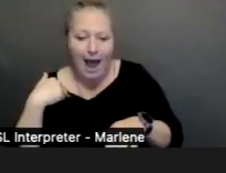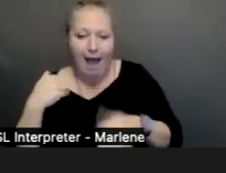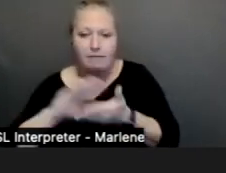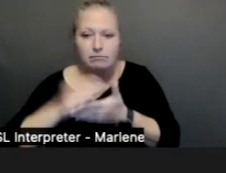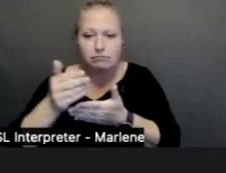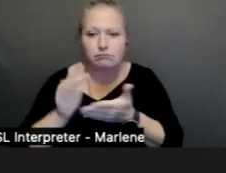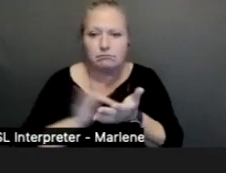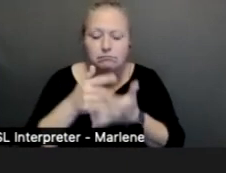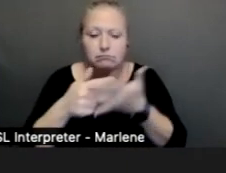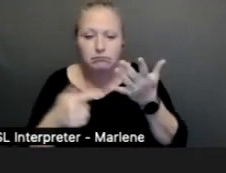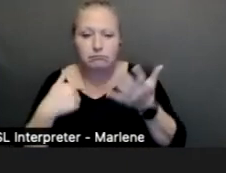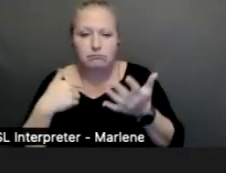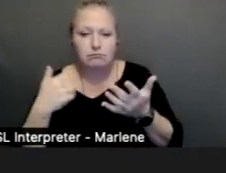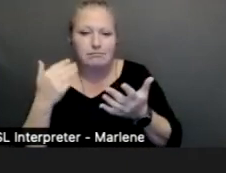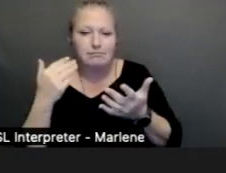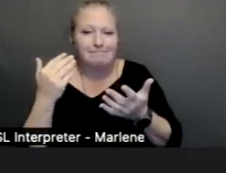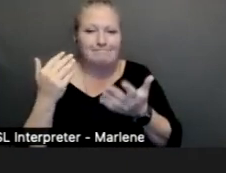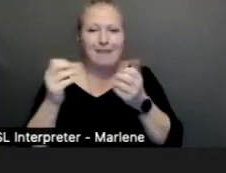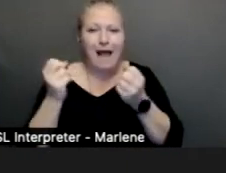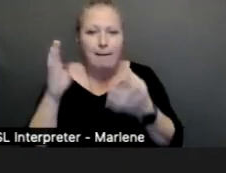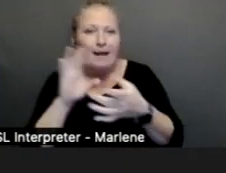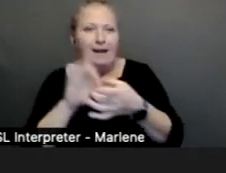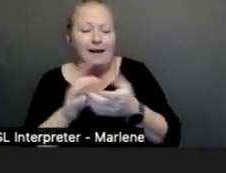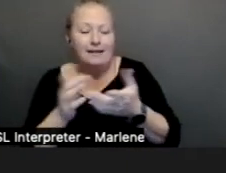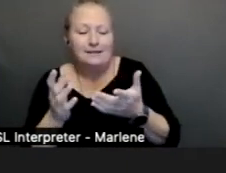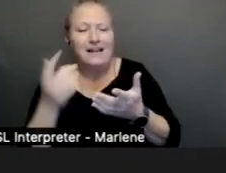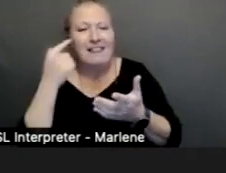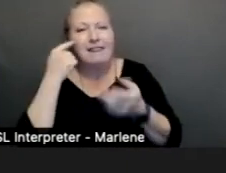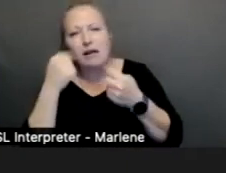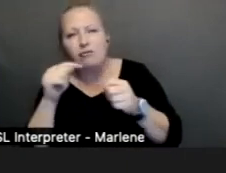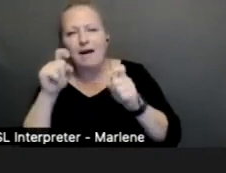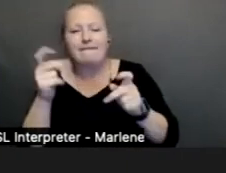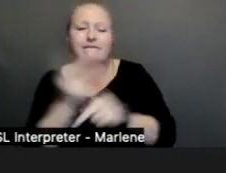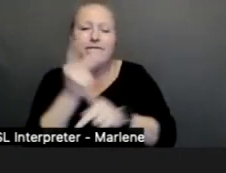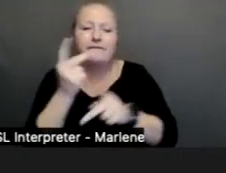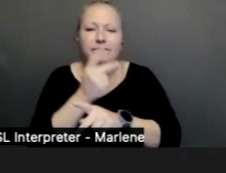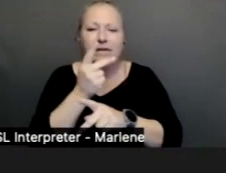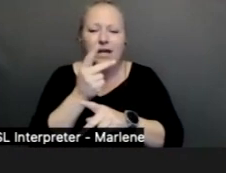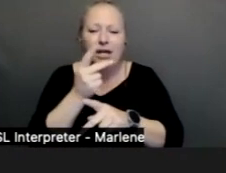connected? Ah, you know, and so I think, trying to figure out and put a program in place, so we can